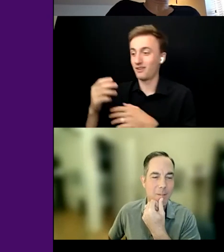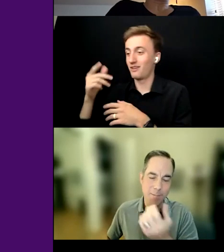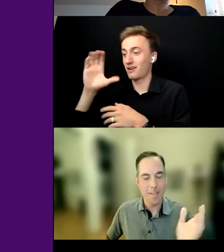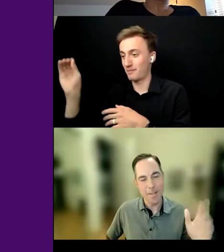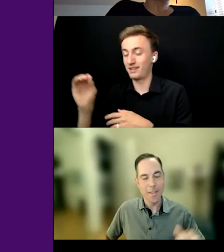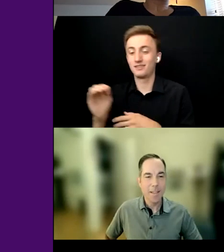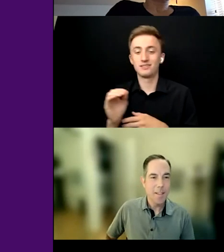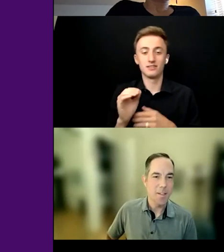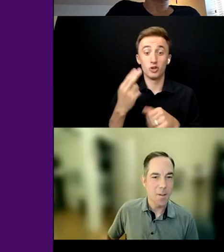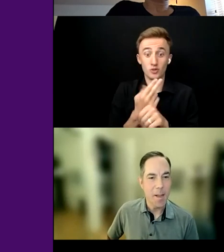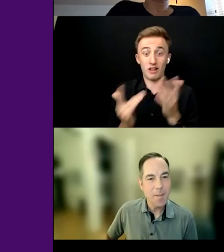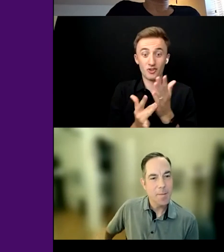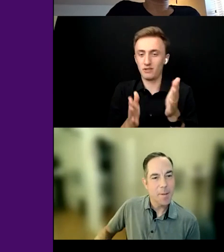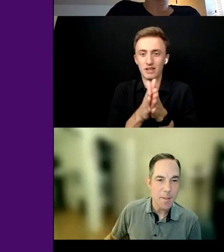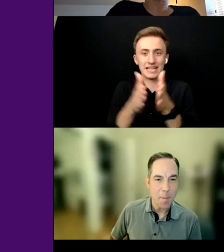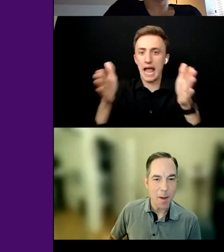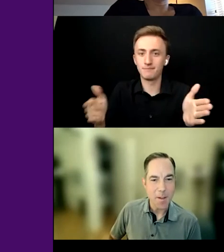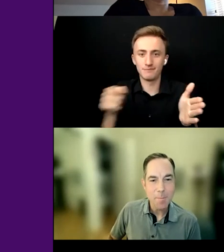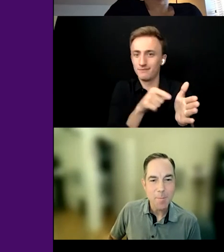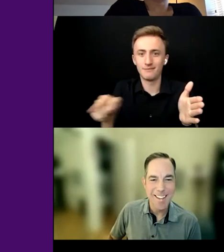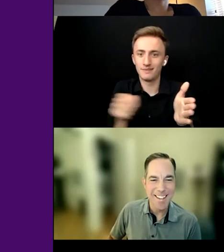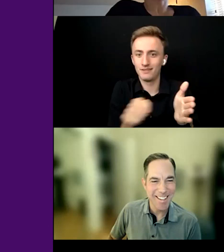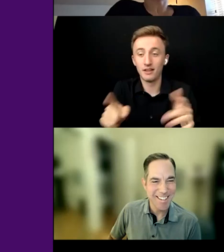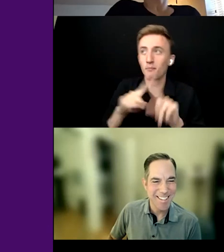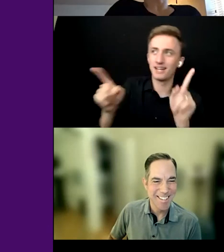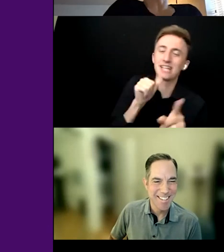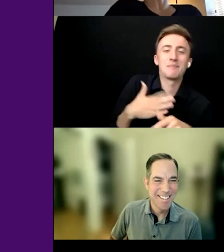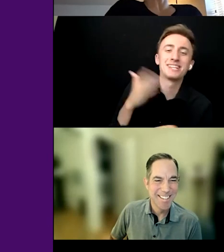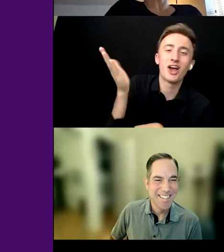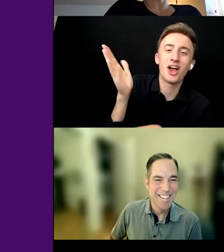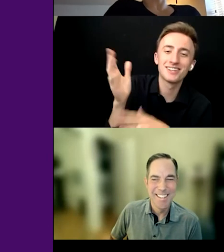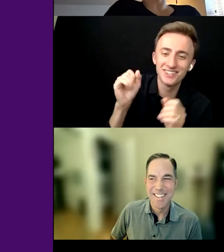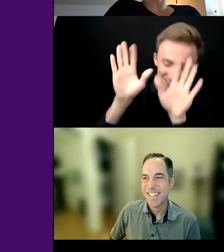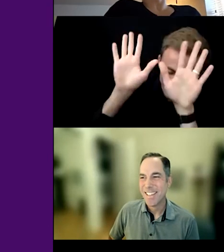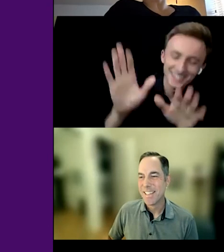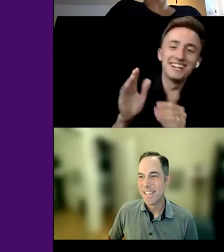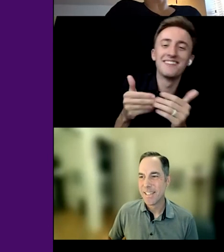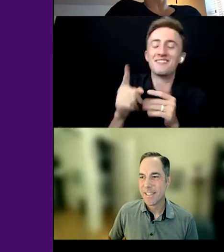well, that's another rant. It's not my talk. >> Leonie: It is, but I just had the notifications